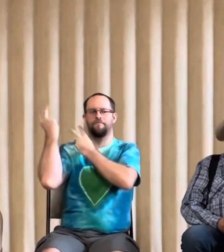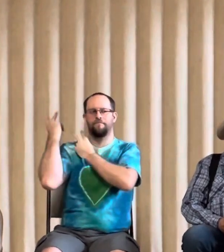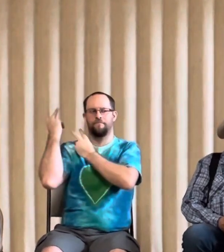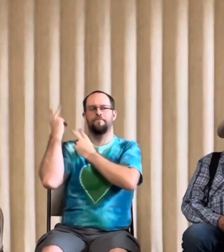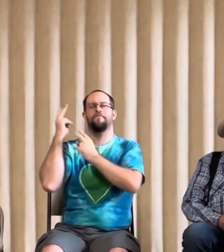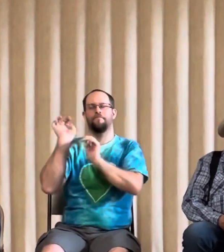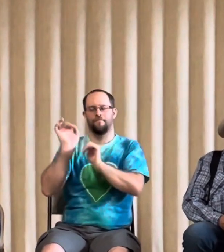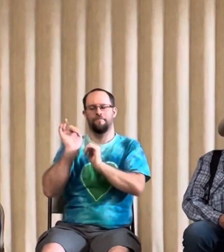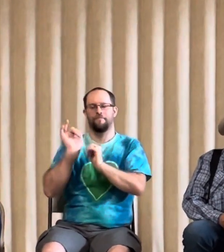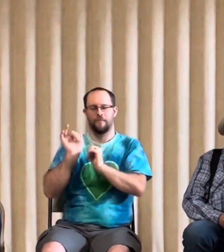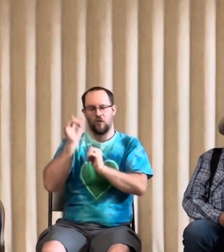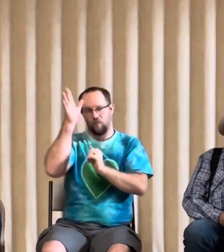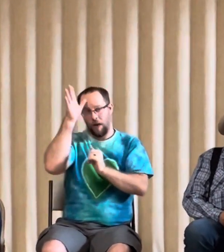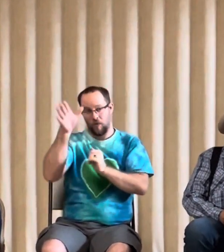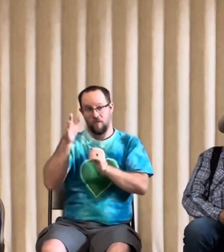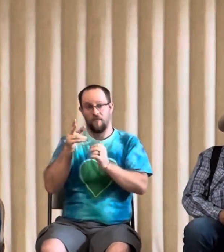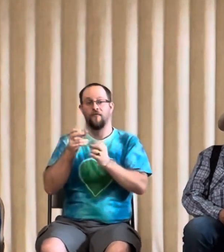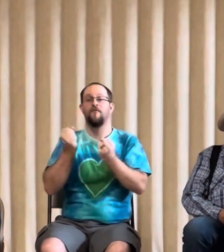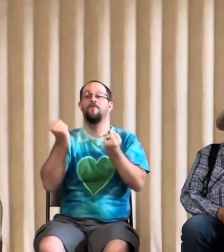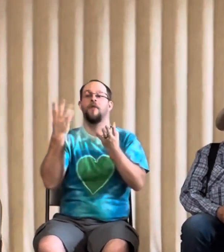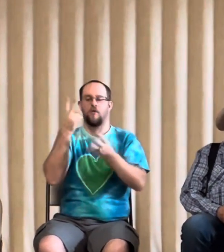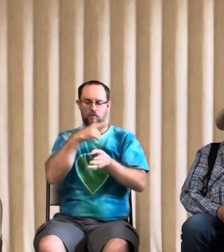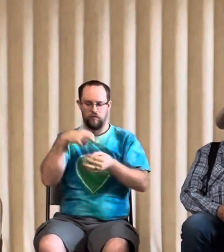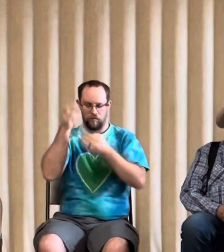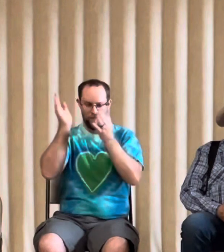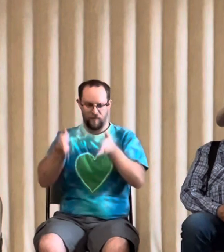"Gramps was quite the adventurer." Climbed a mountain.